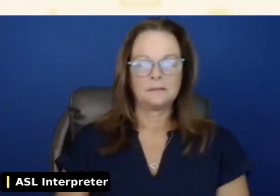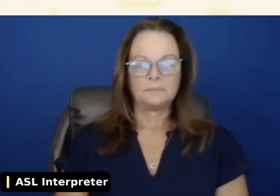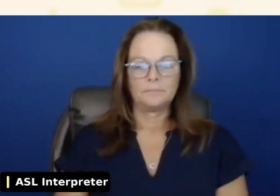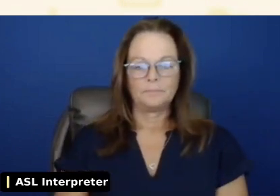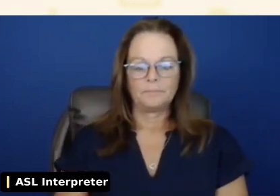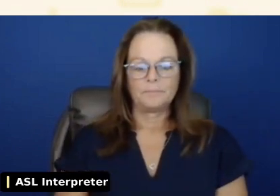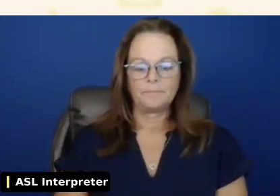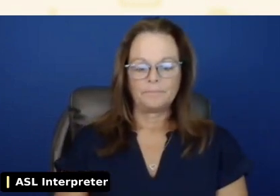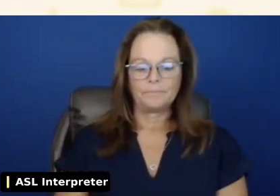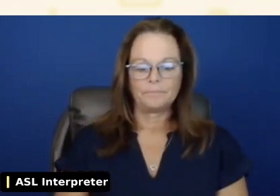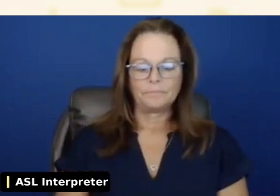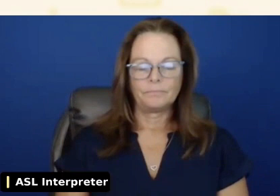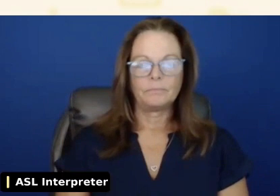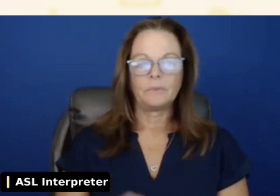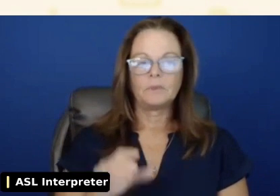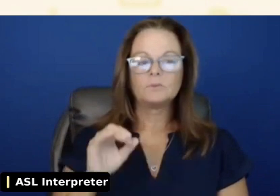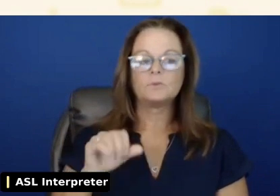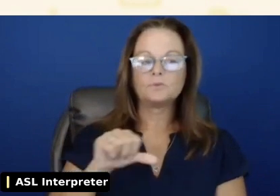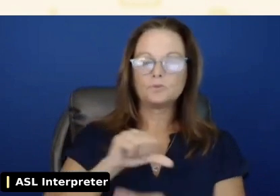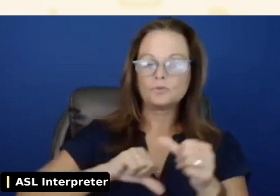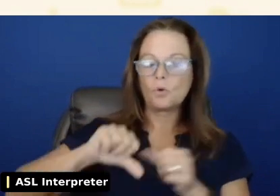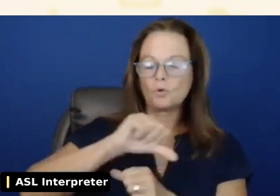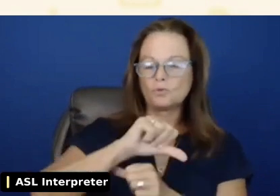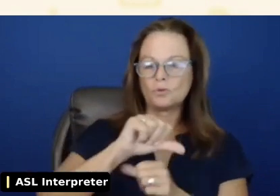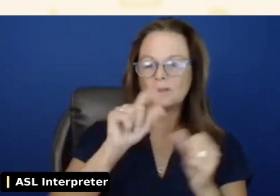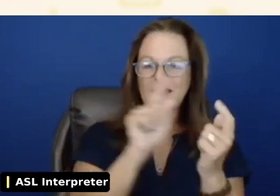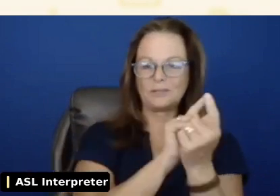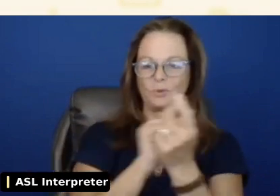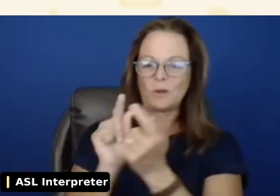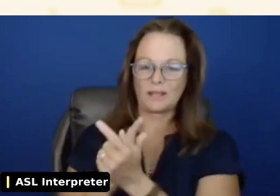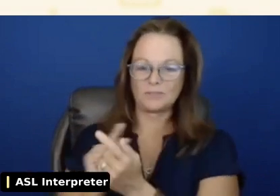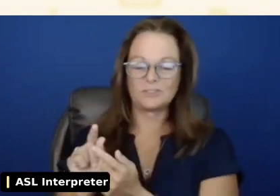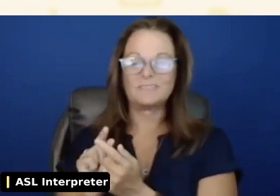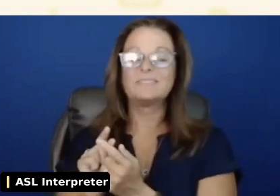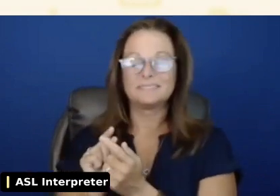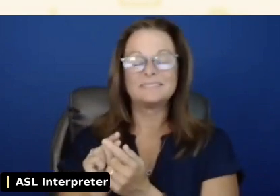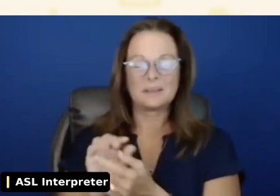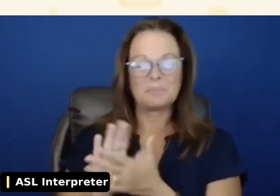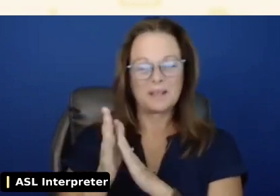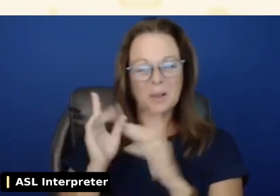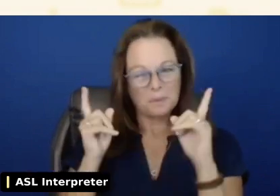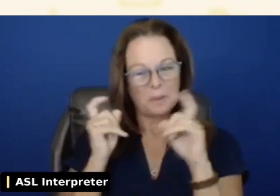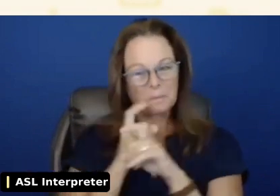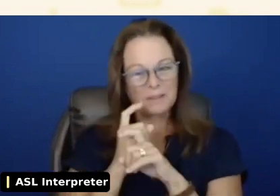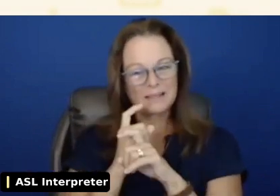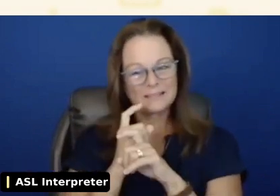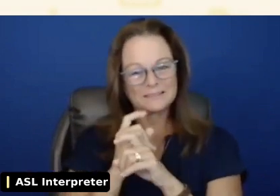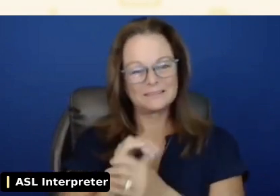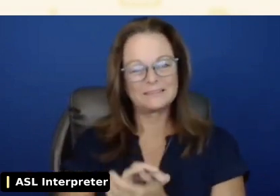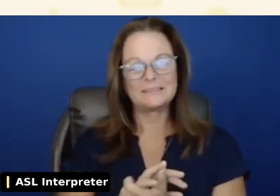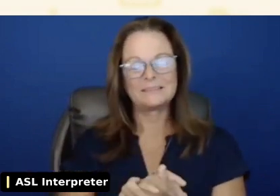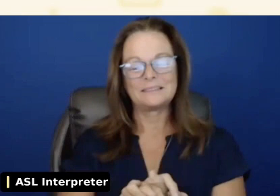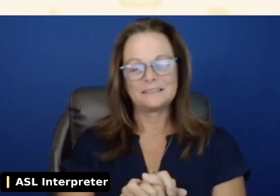that can be complex. And this also are health challenges